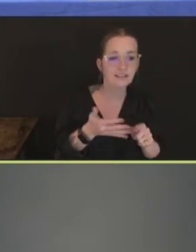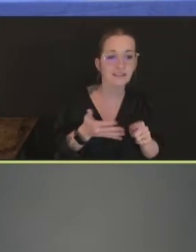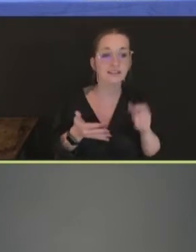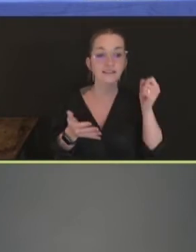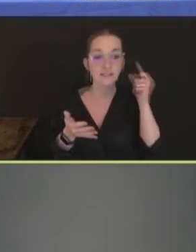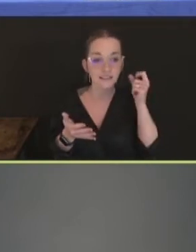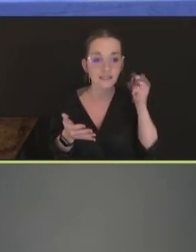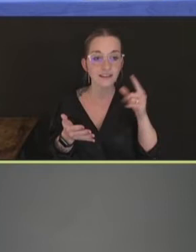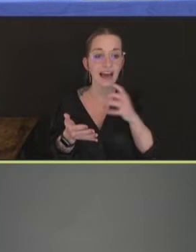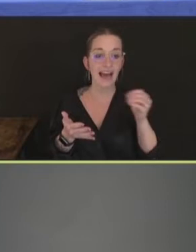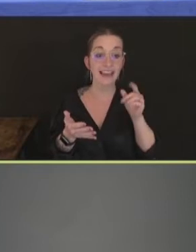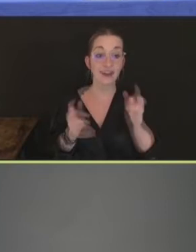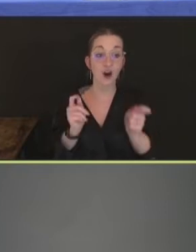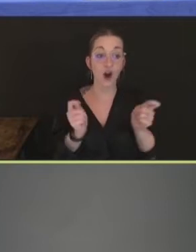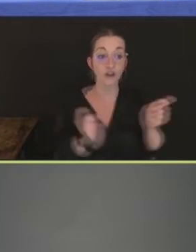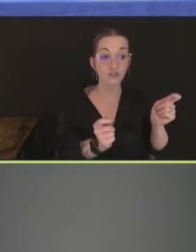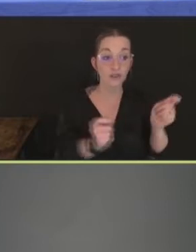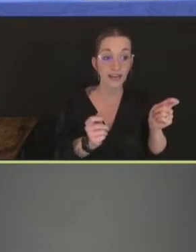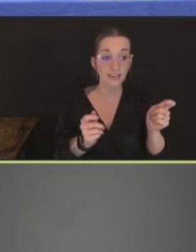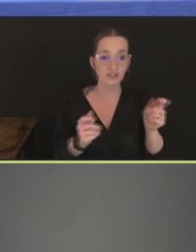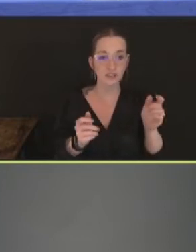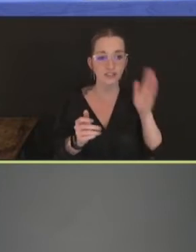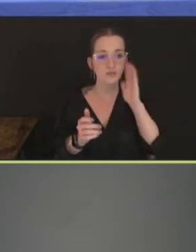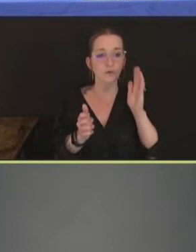these histone marks. Next slide.